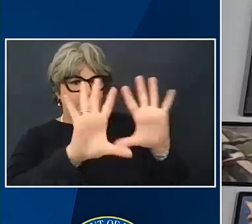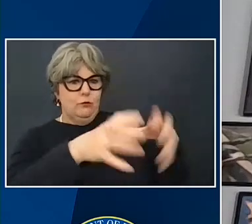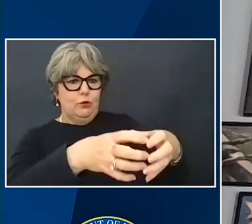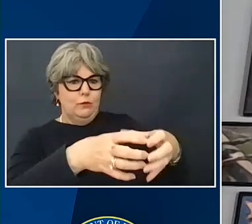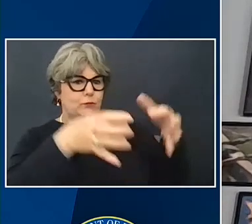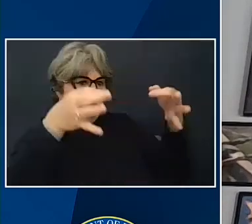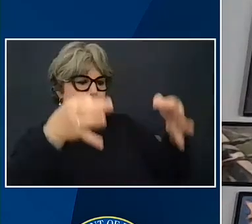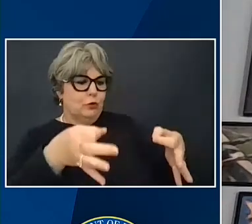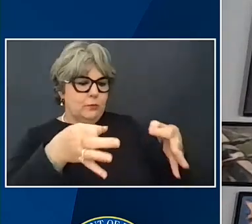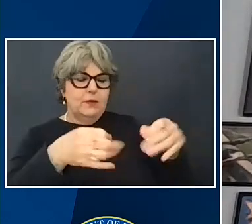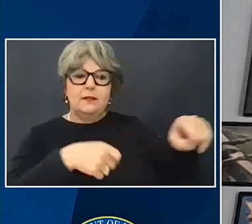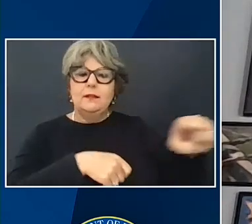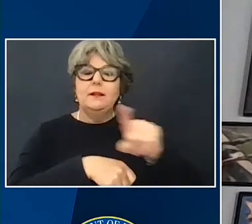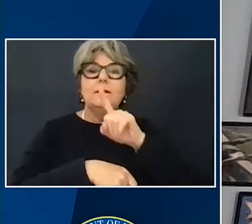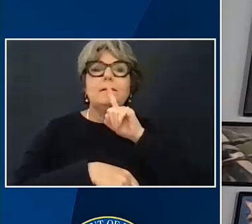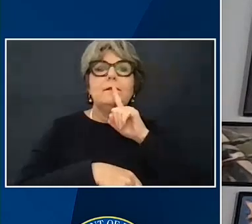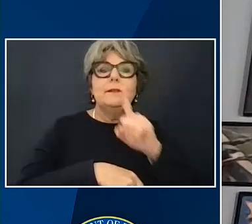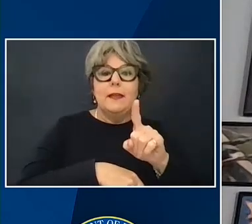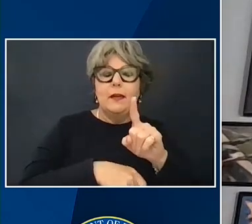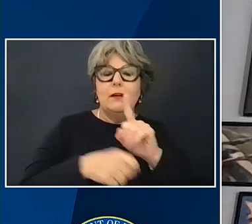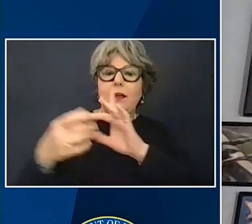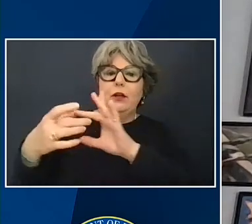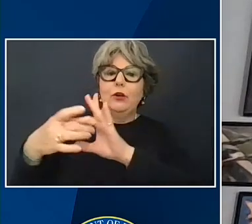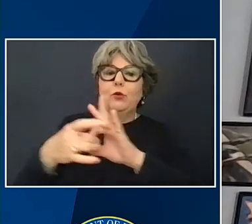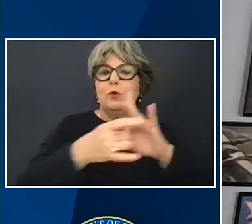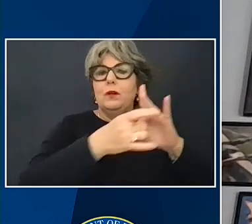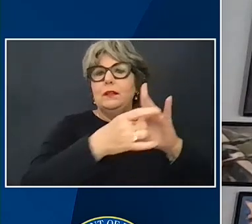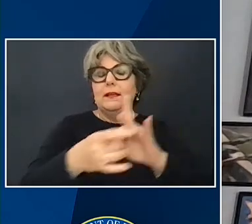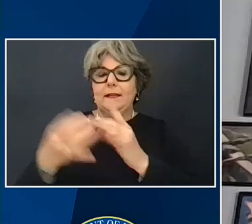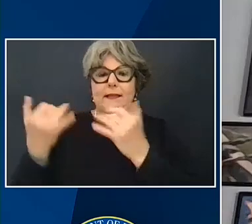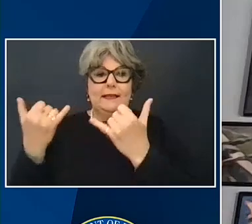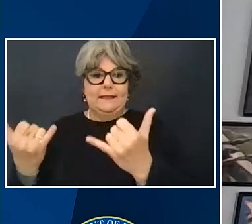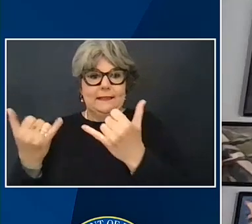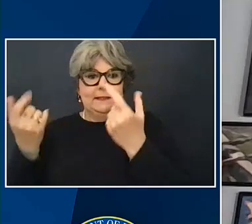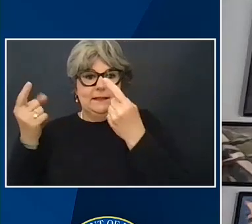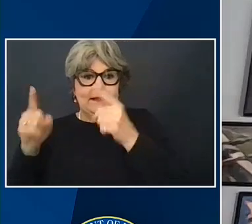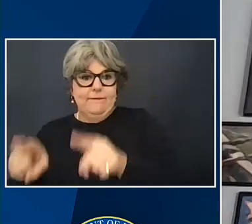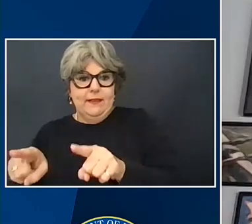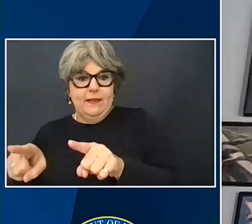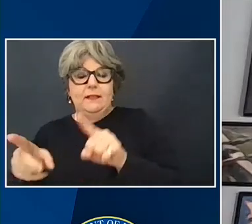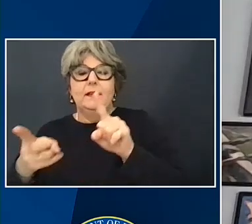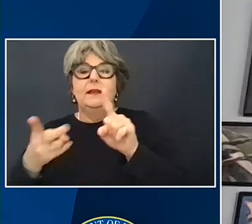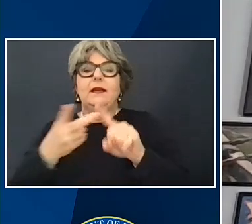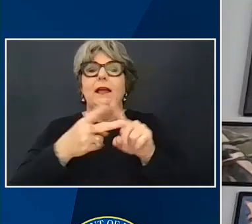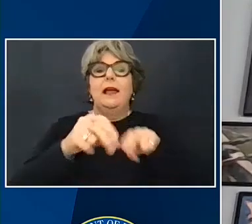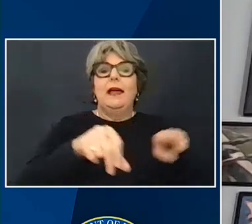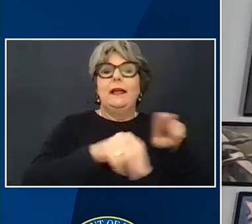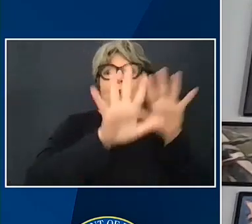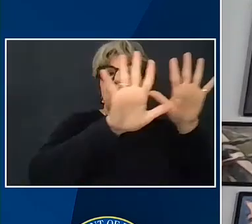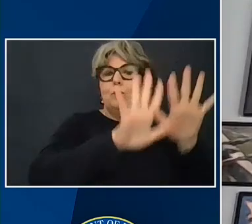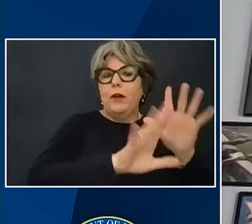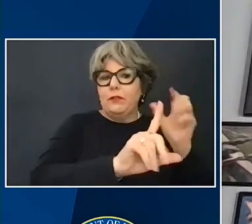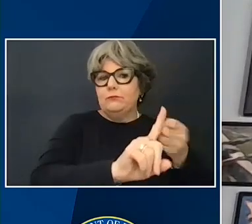there was a correlation between an existing event and a natural disaster, you